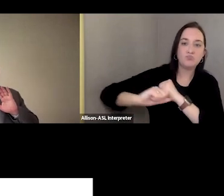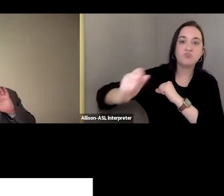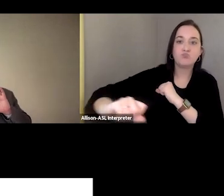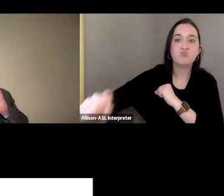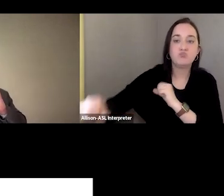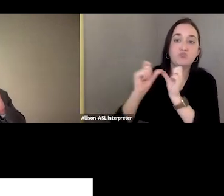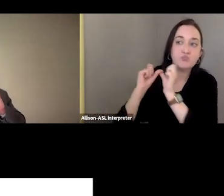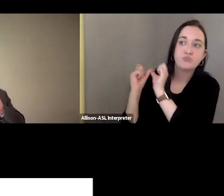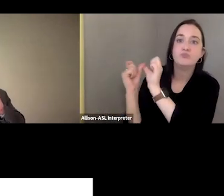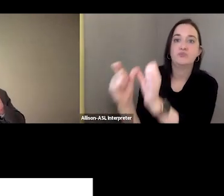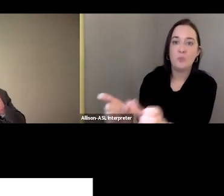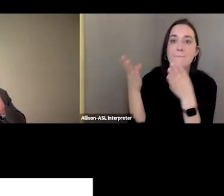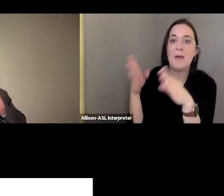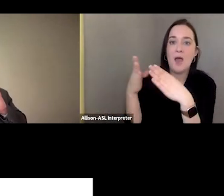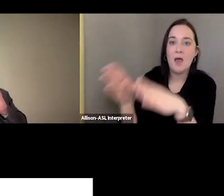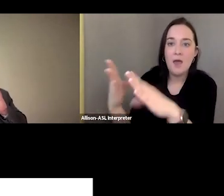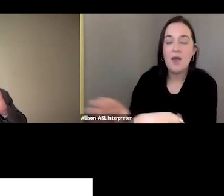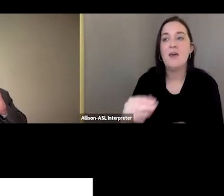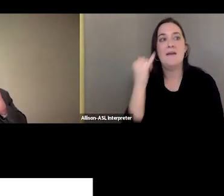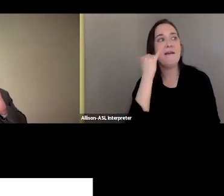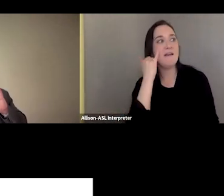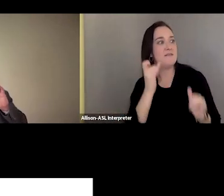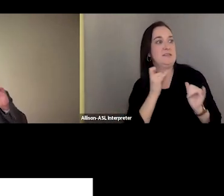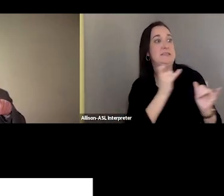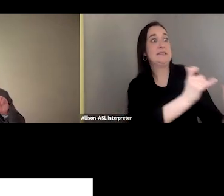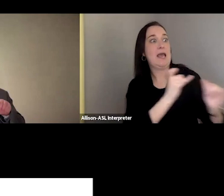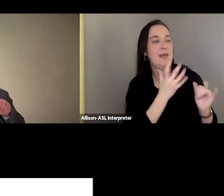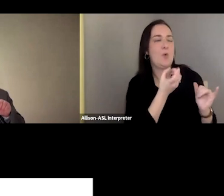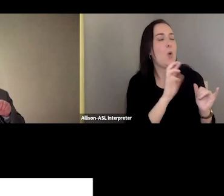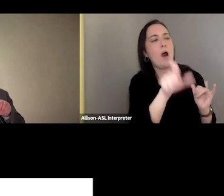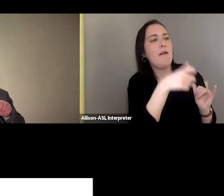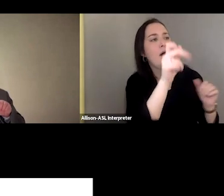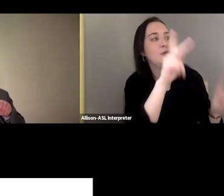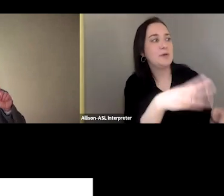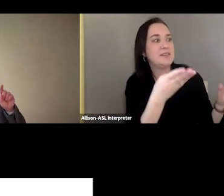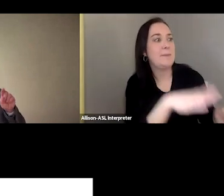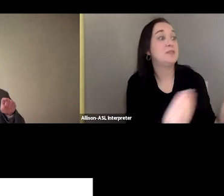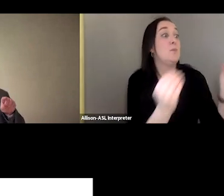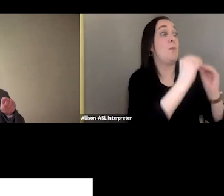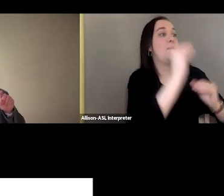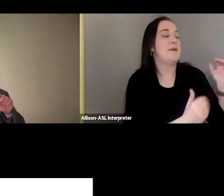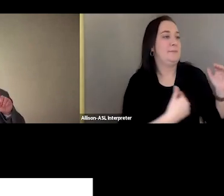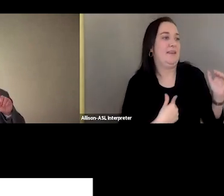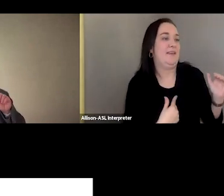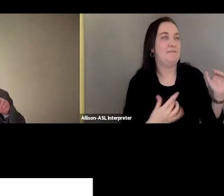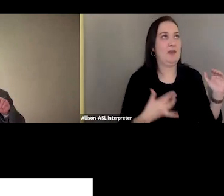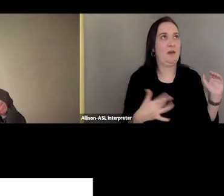that other people do this as much as me, if not more than me. And both of those injunctive norms and descriptive norms in our paper